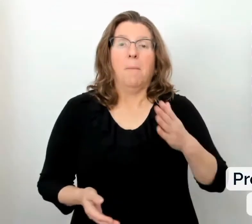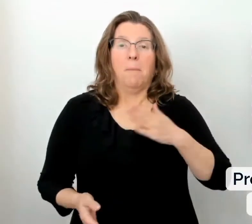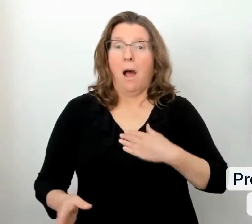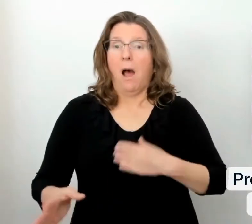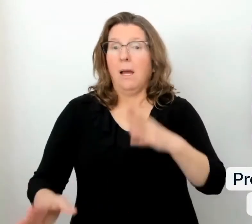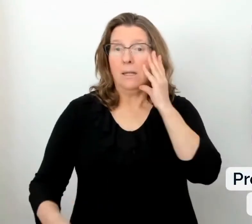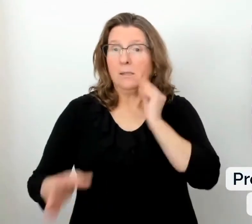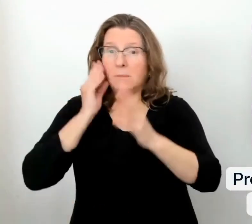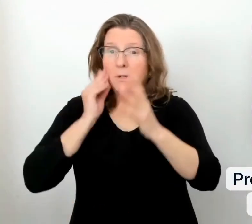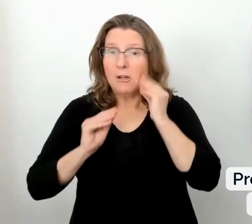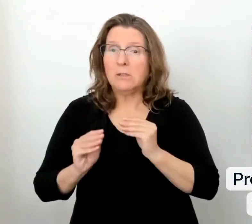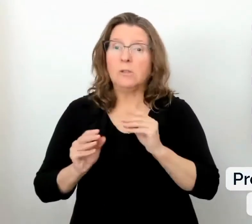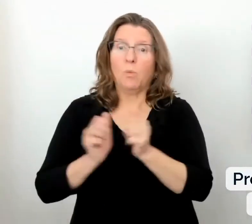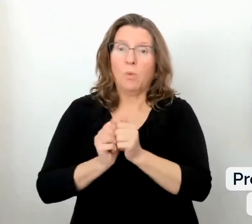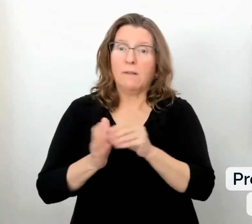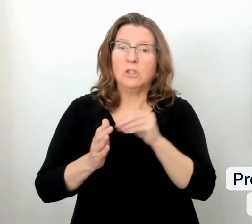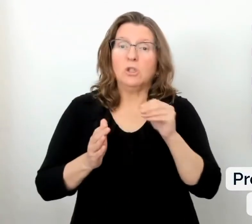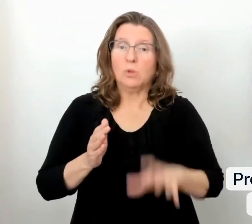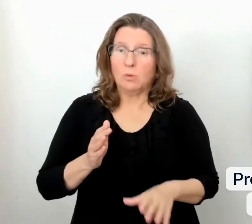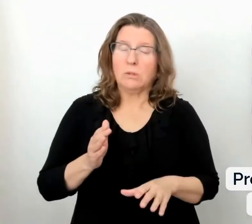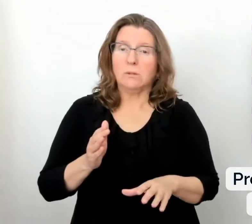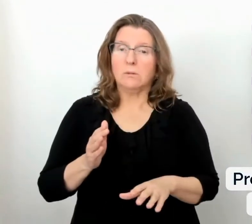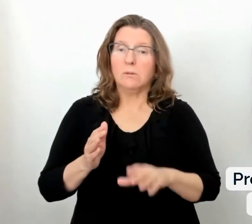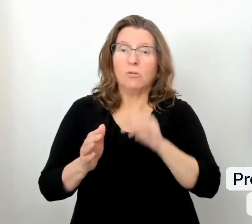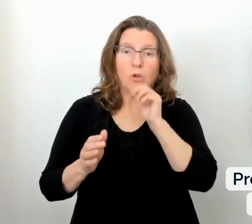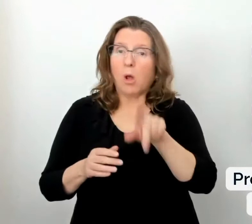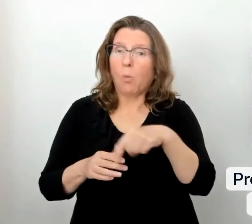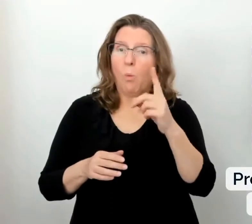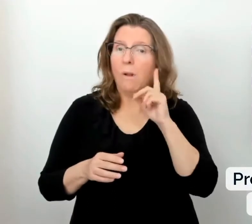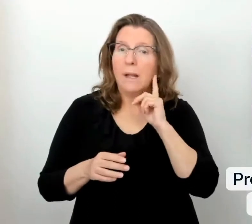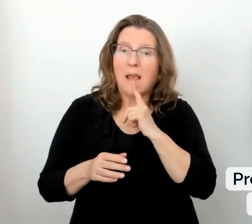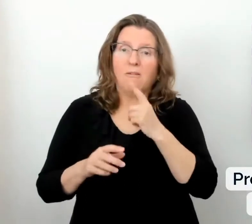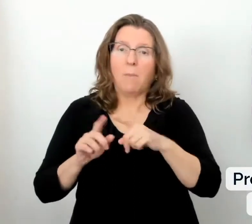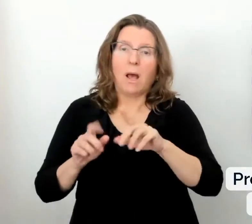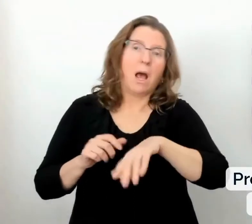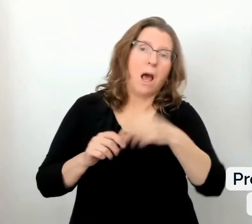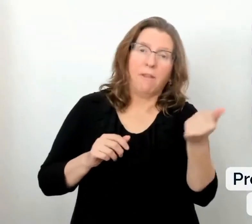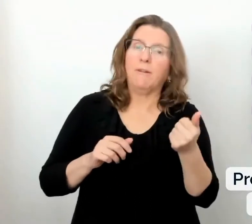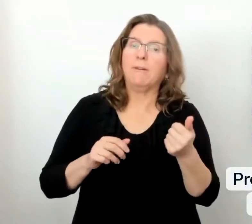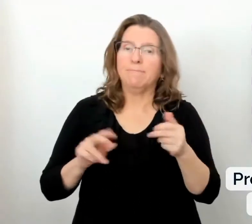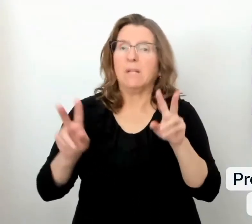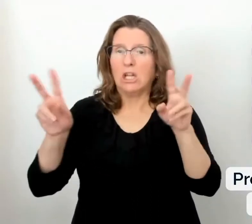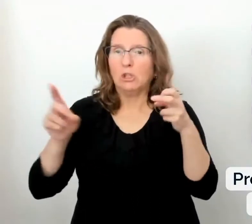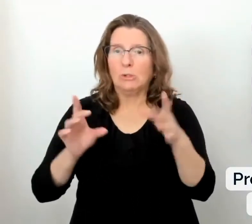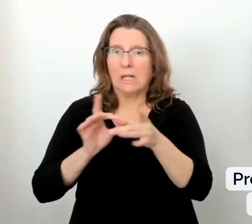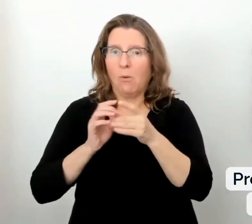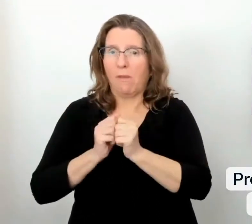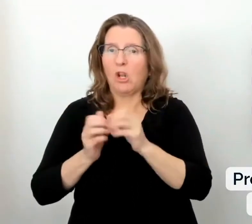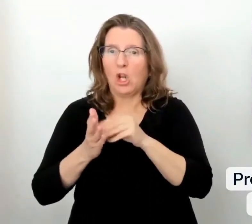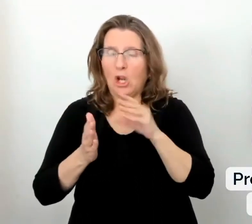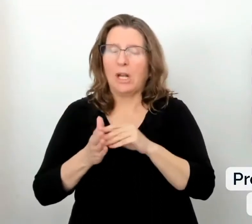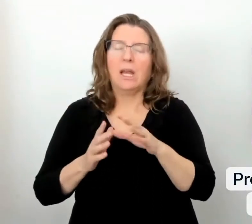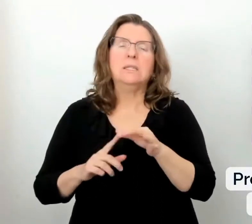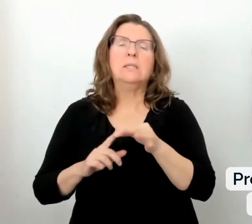I have experience with many different students, not just deaf students, but others with learning difficulties.